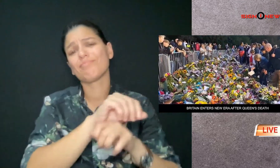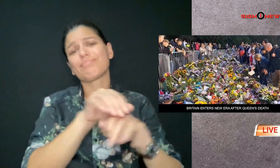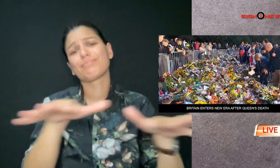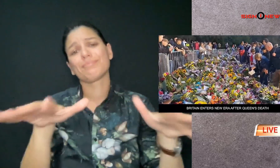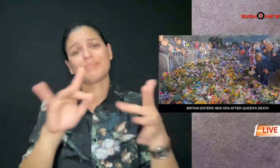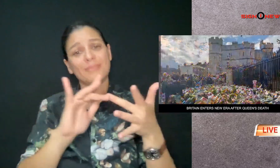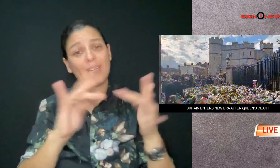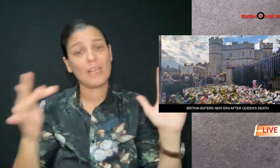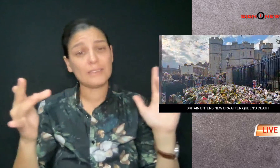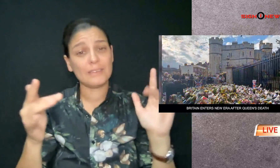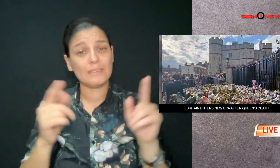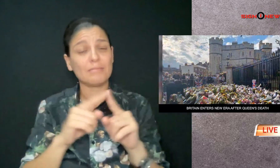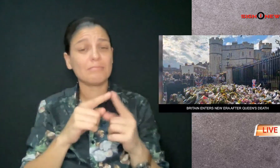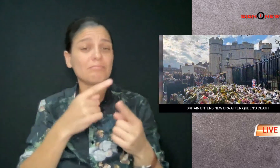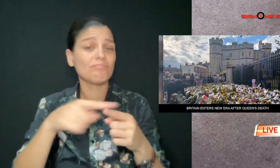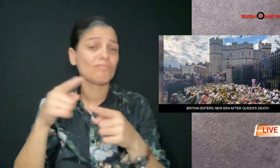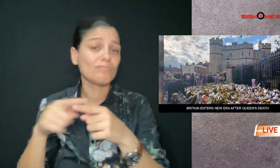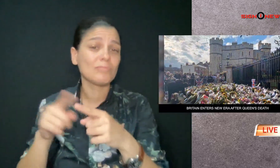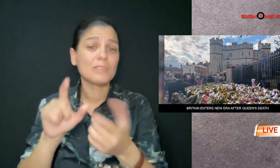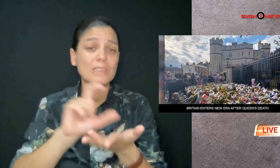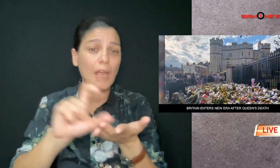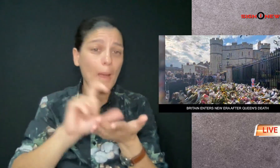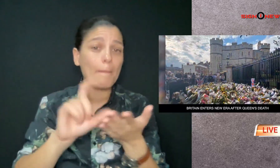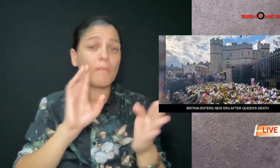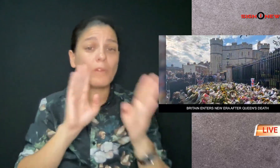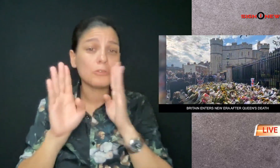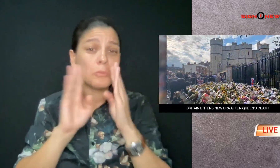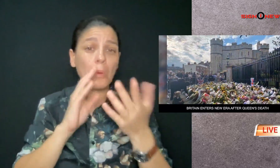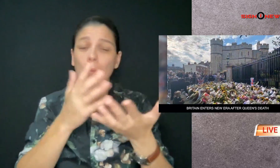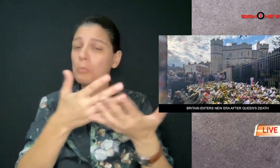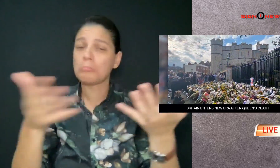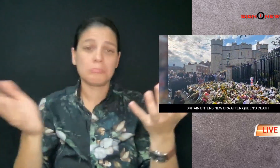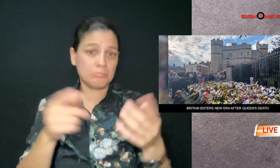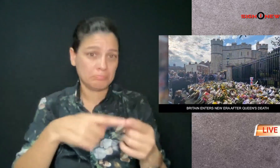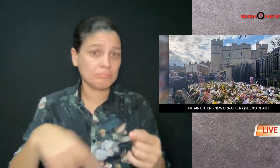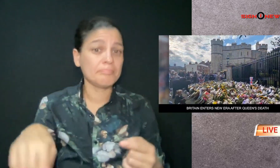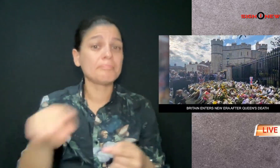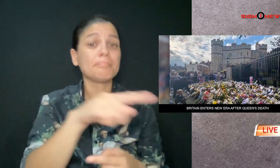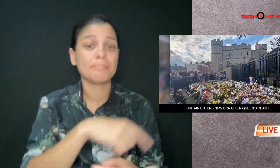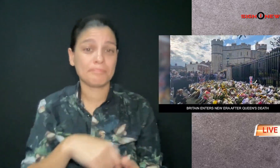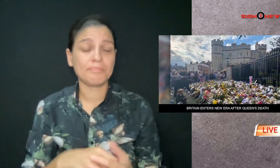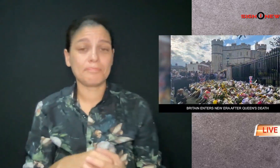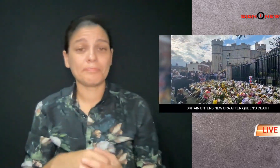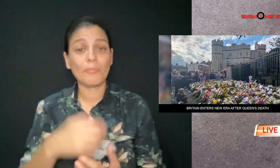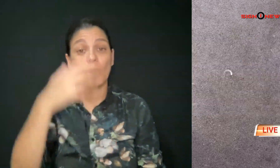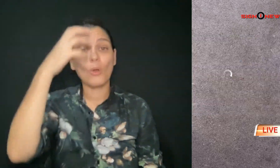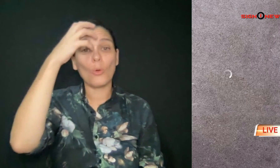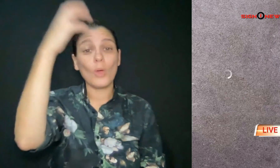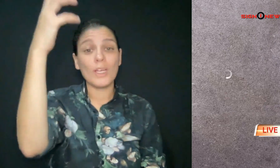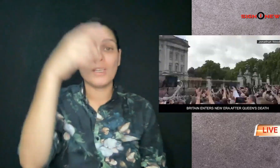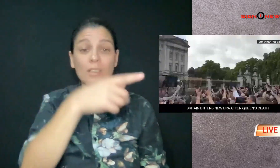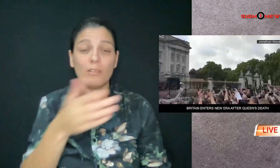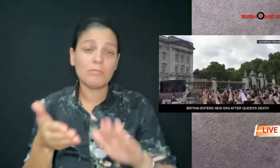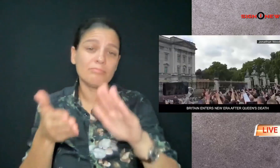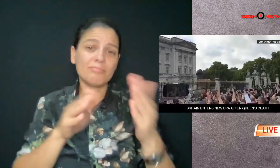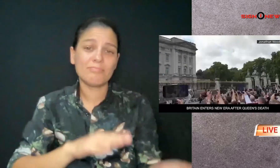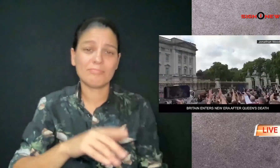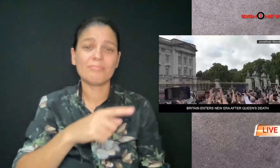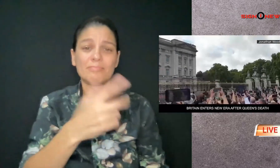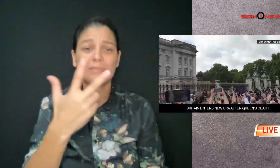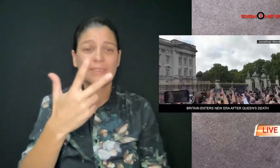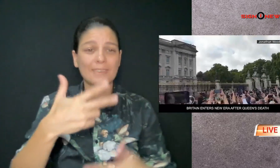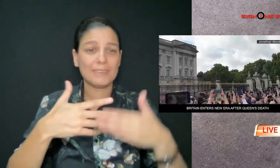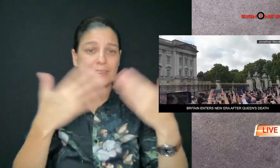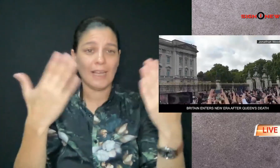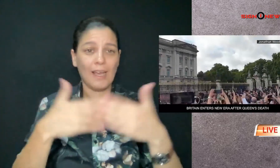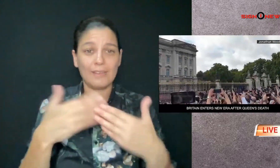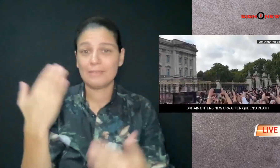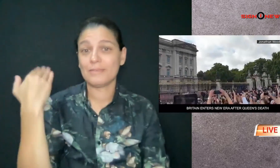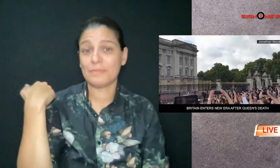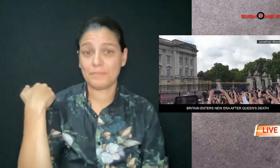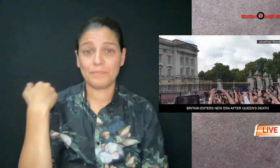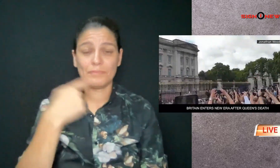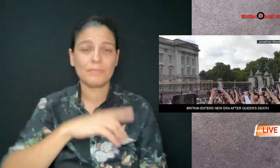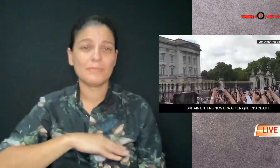on social media the !Queen died on Thursday at the age of